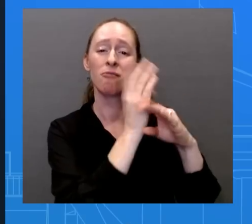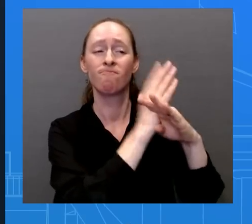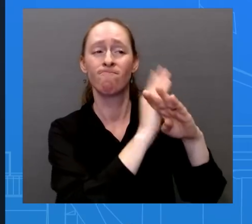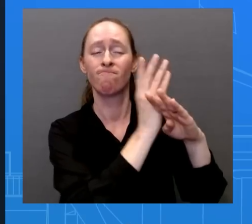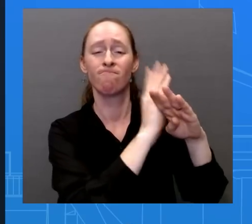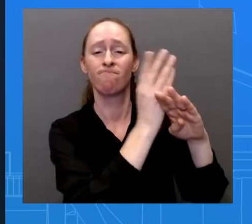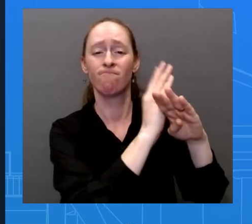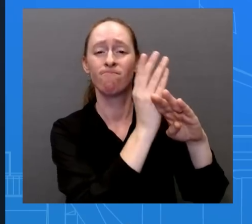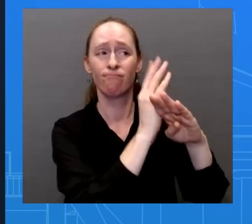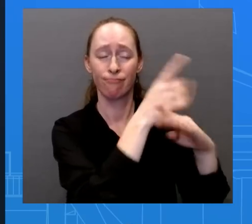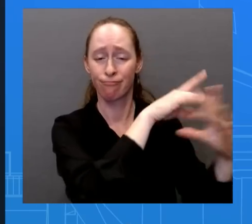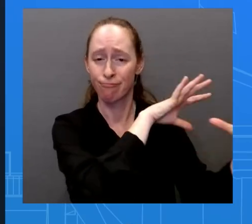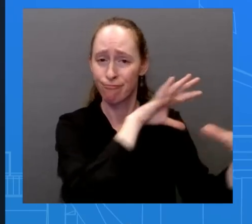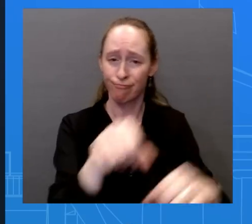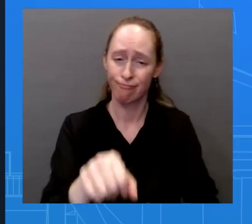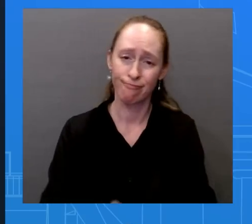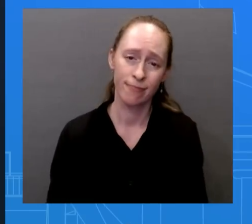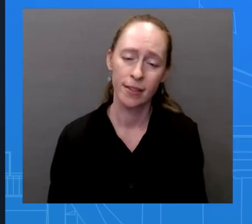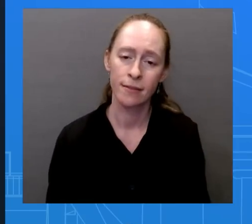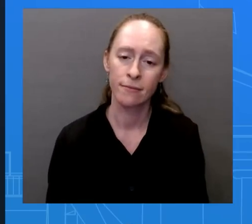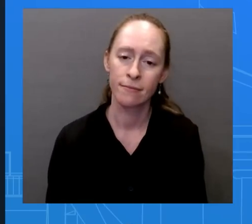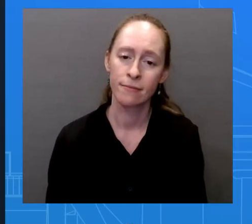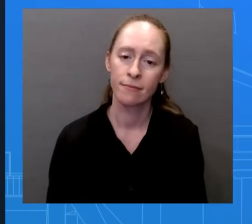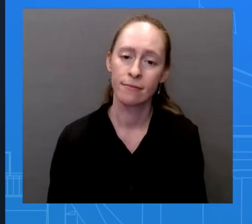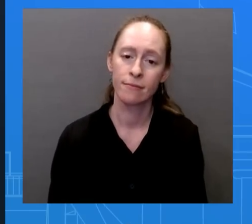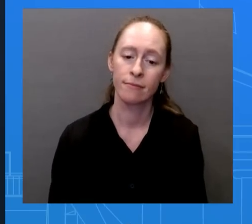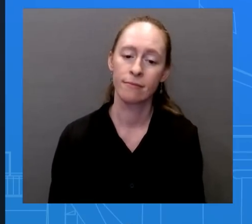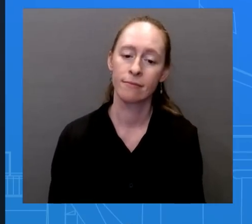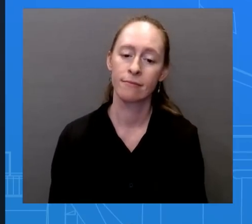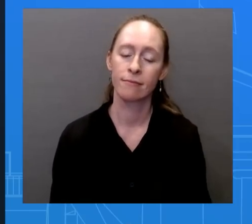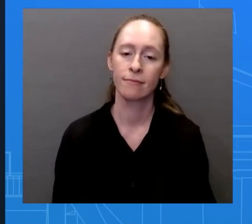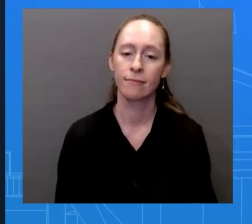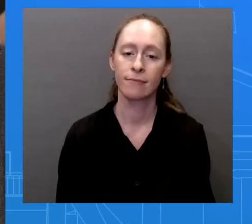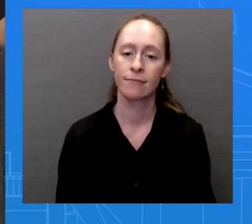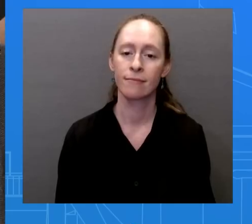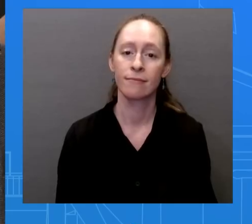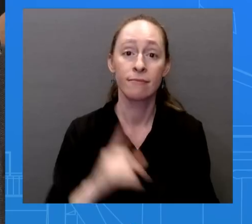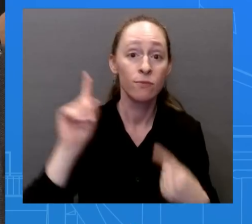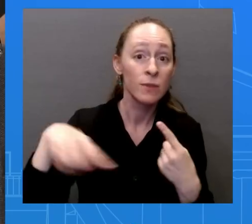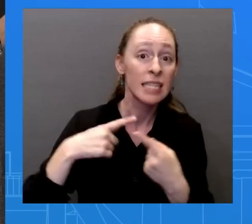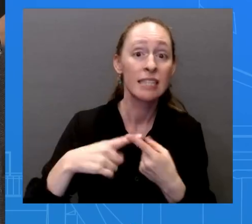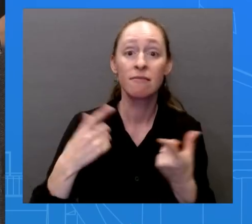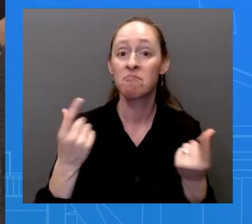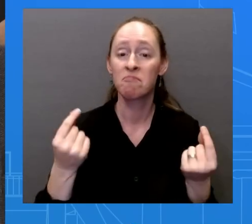before, this war has gone on for too long. The Press: And can you talk to us a little bit about the thinking